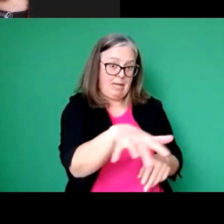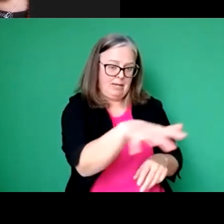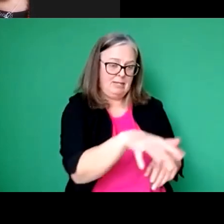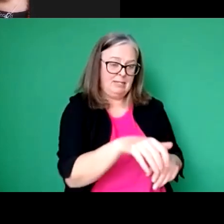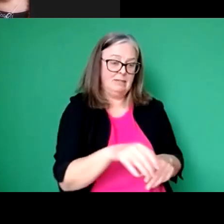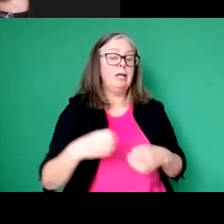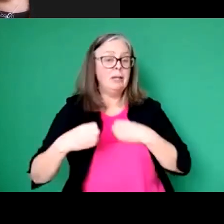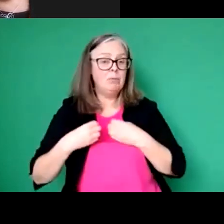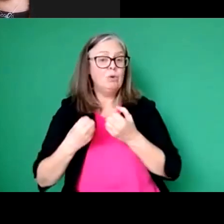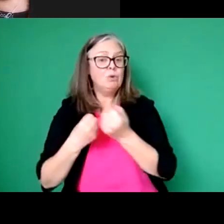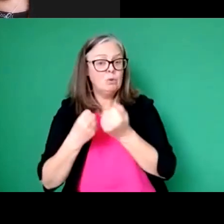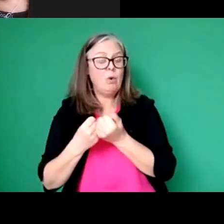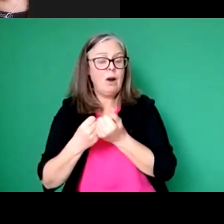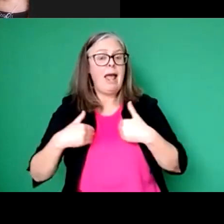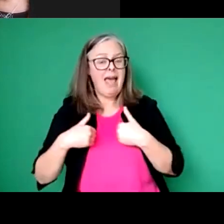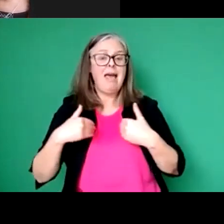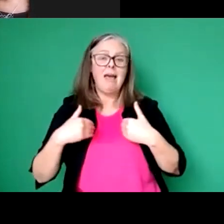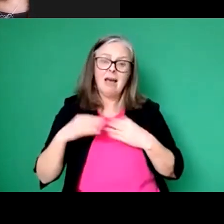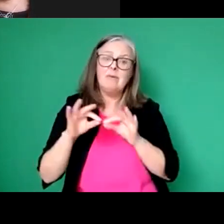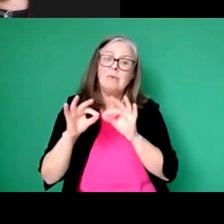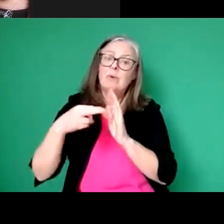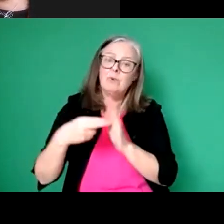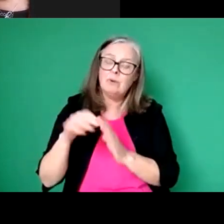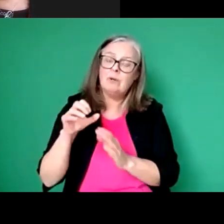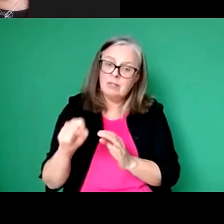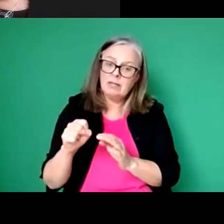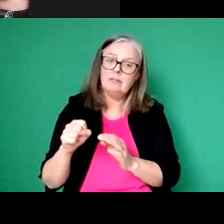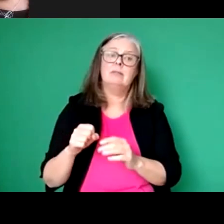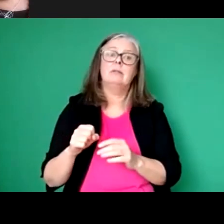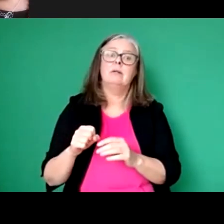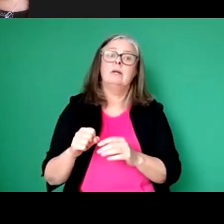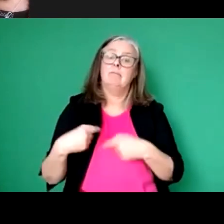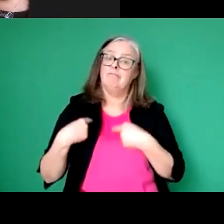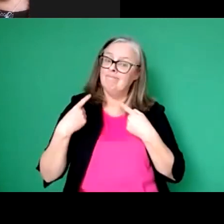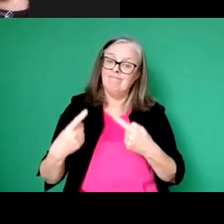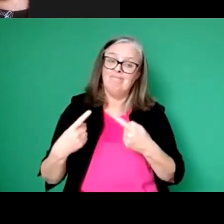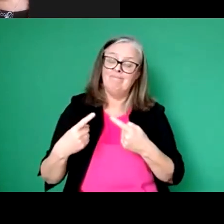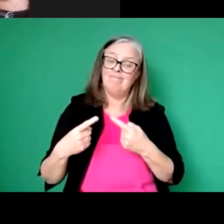an important role in many instances and you know as we've said all the way along pets our pets are